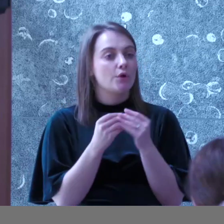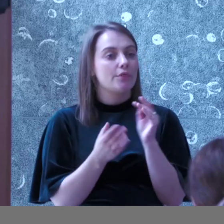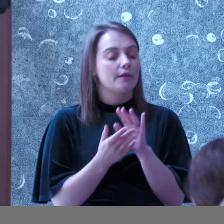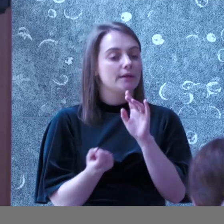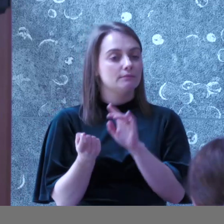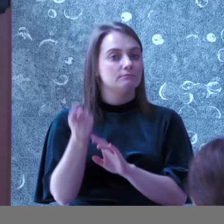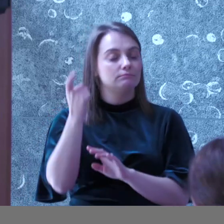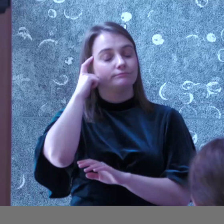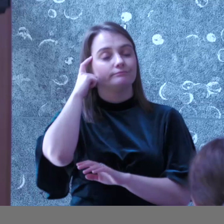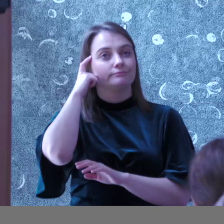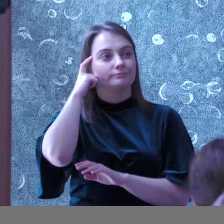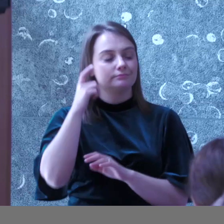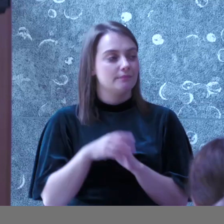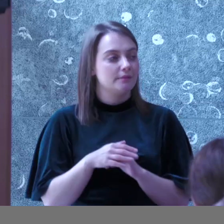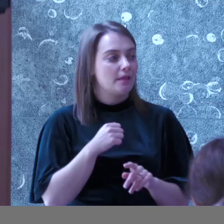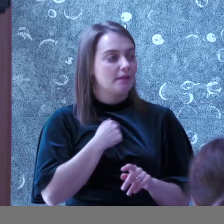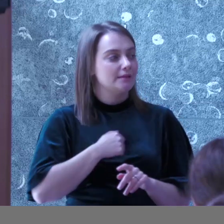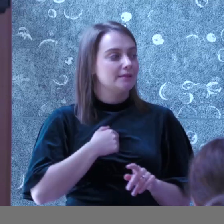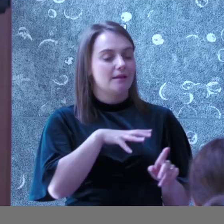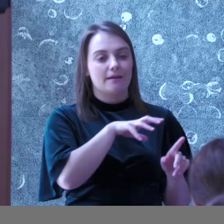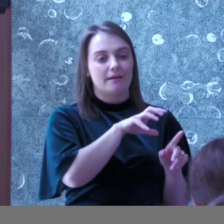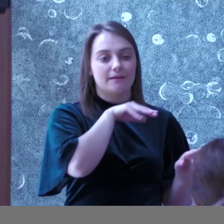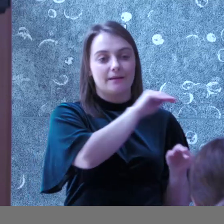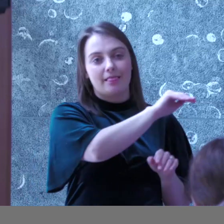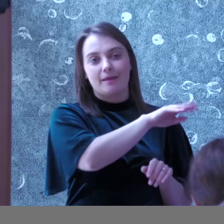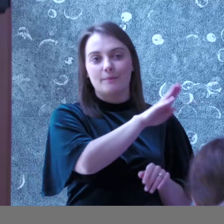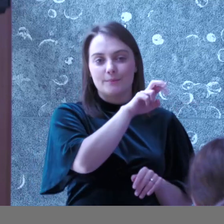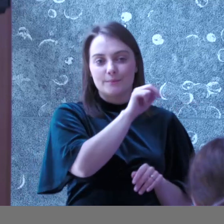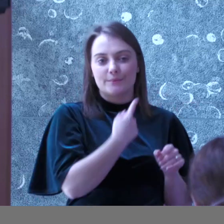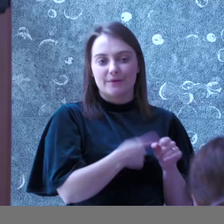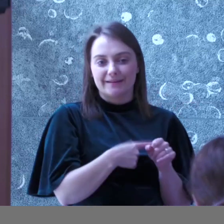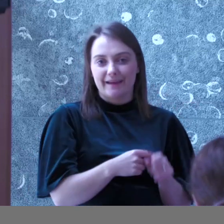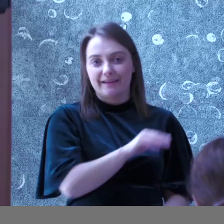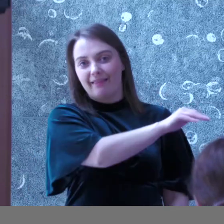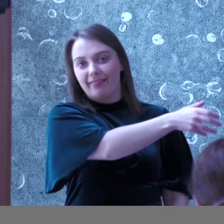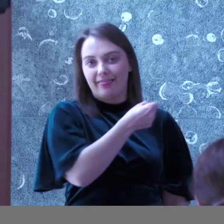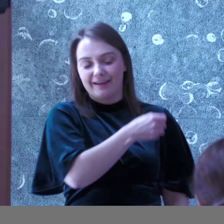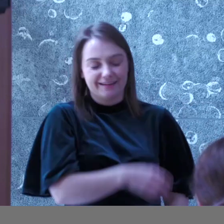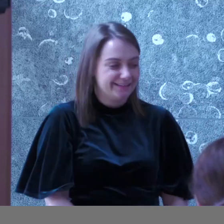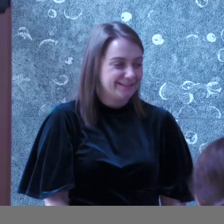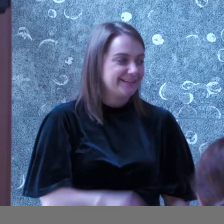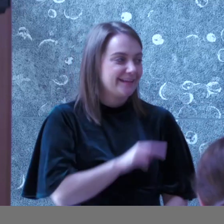and sorry to pick on you Brian. And I am not sure if this is controversial or I am going to upset